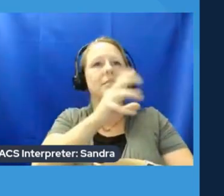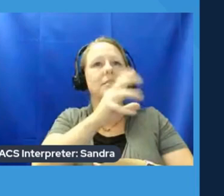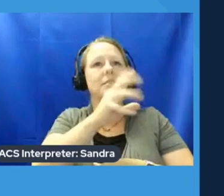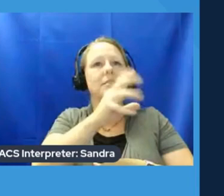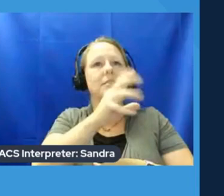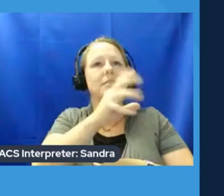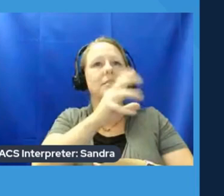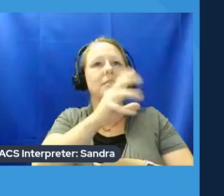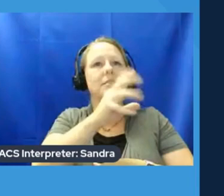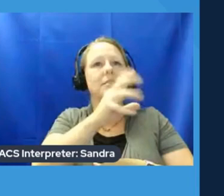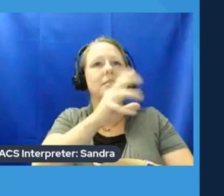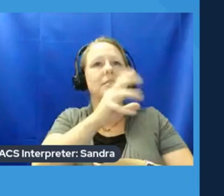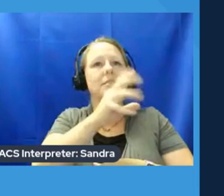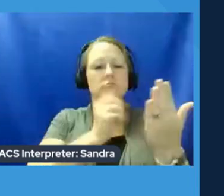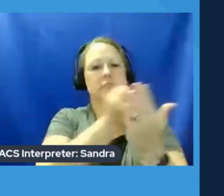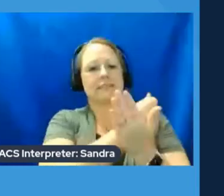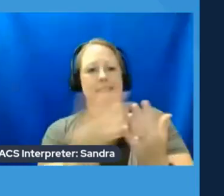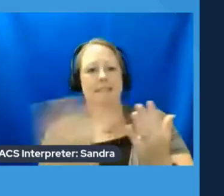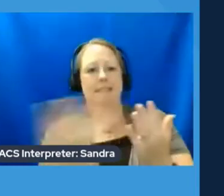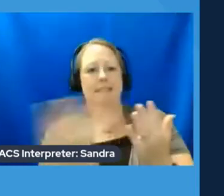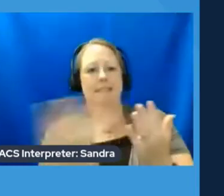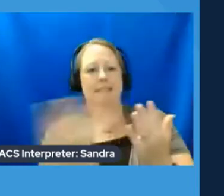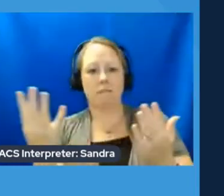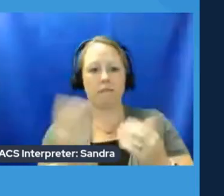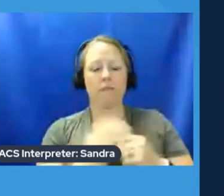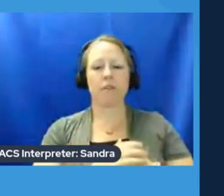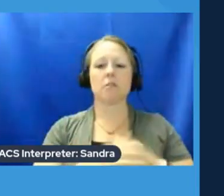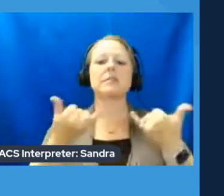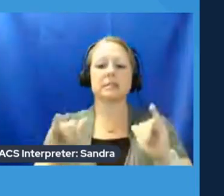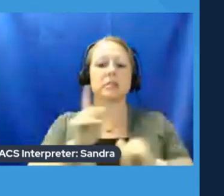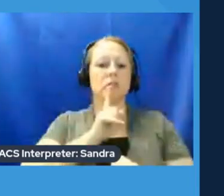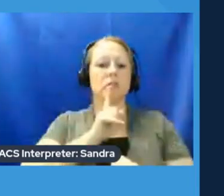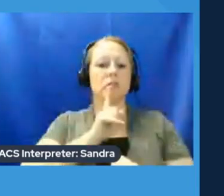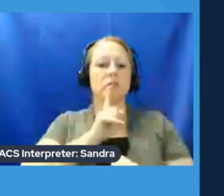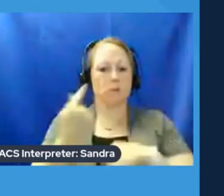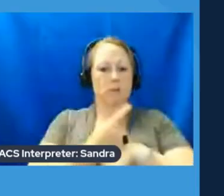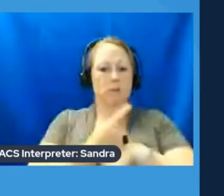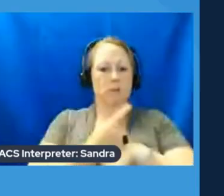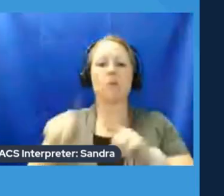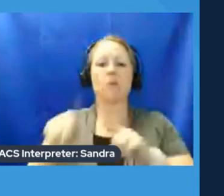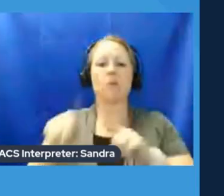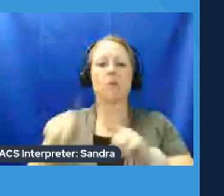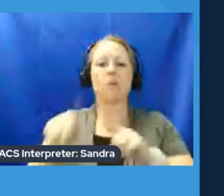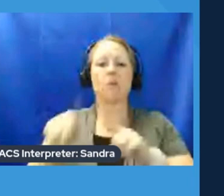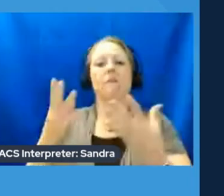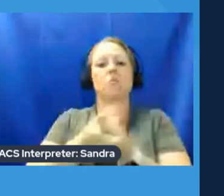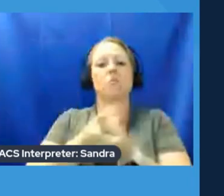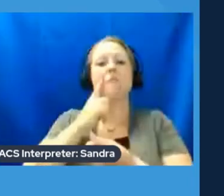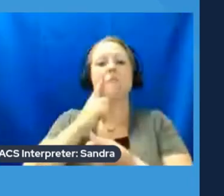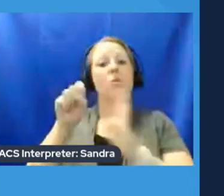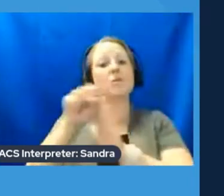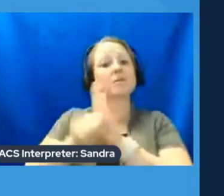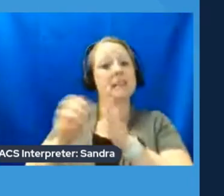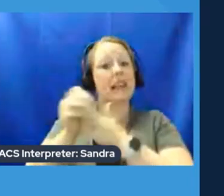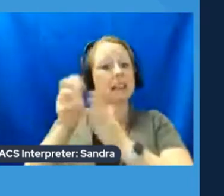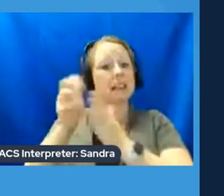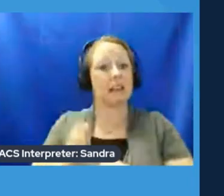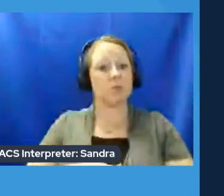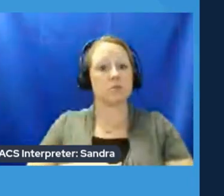with the TA supports that we provide for state leaders. They're just like everyone else. They need a trusted partner,